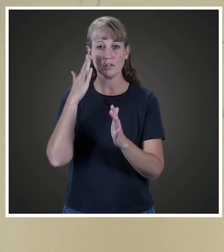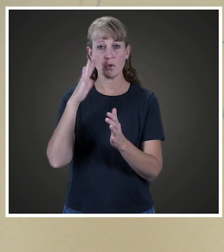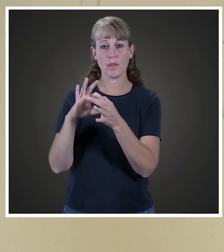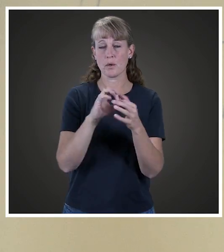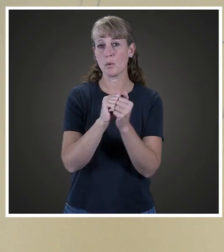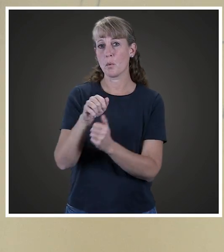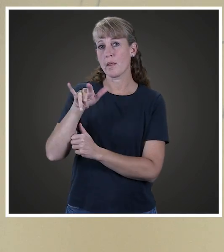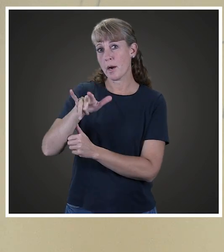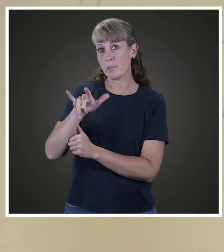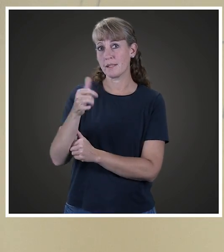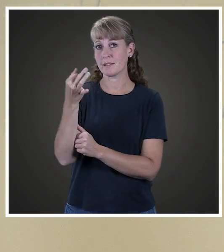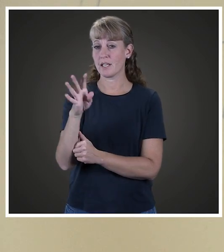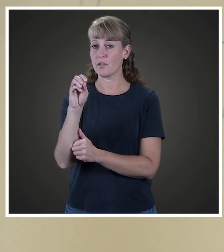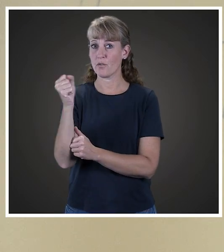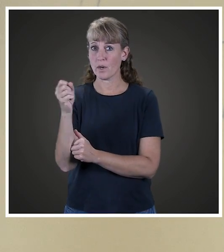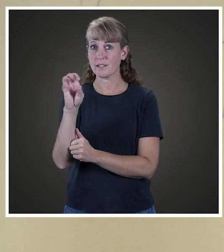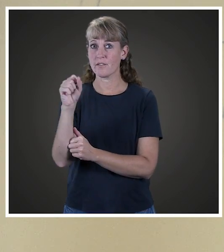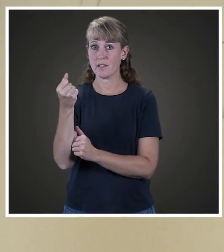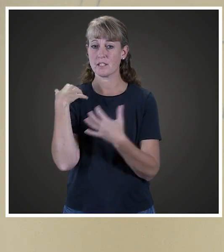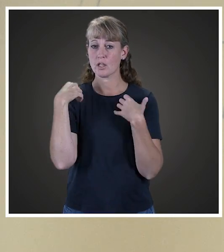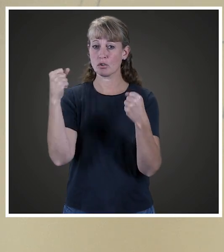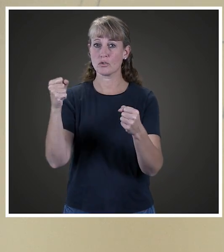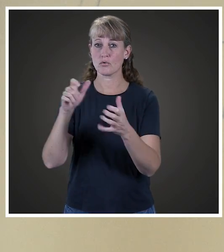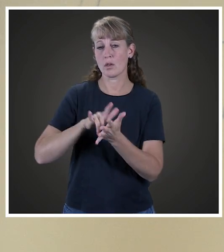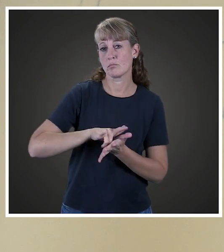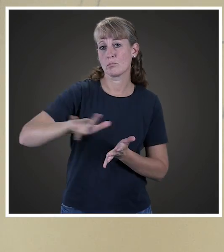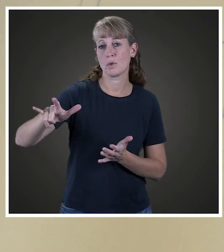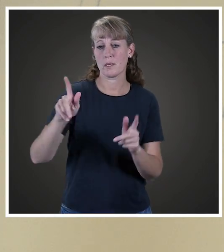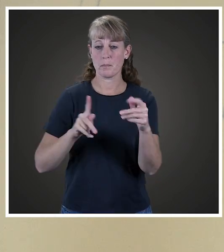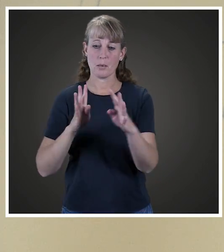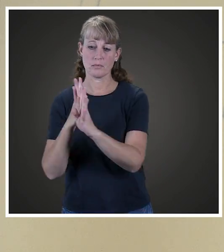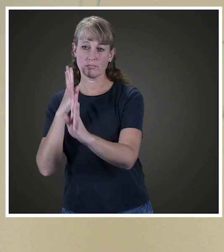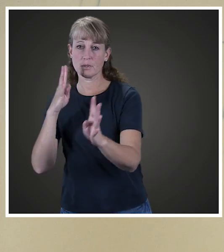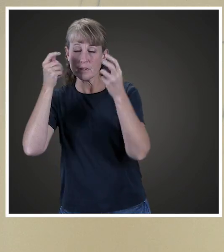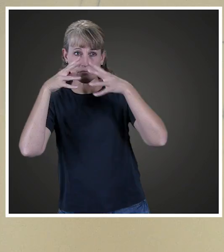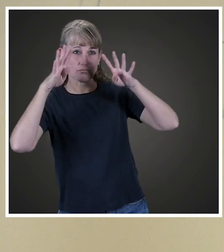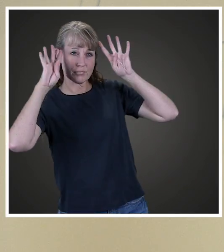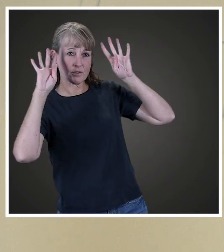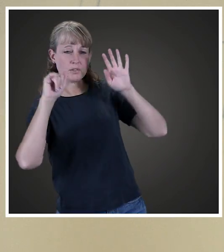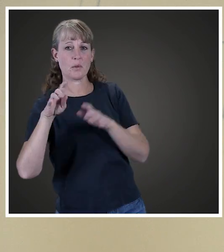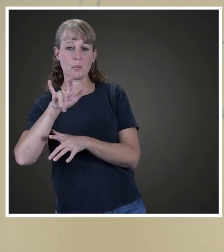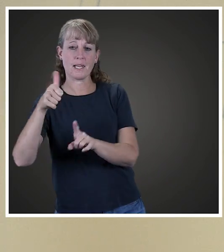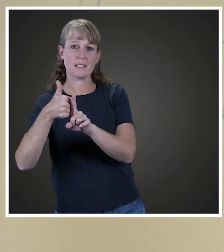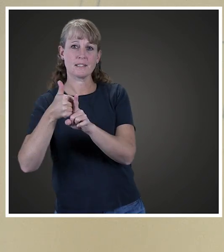During the 1940s and 50s it was said that the powerful take off gave those nearby a blow job and so the plane itself became known as a "blow job".